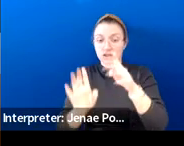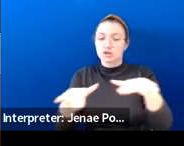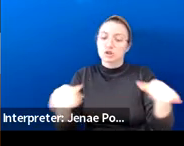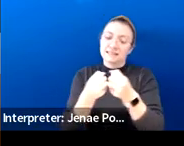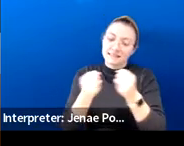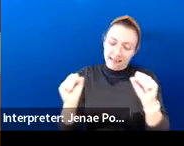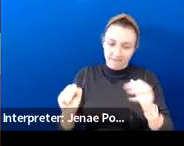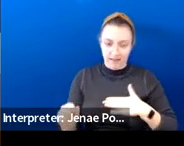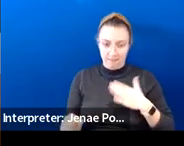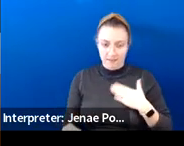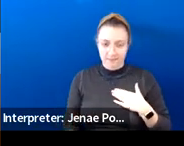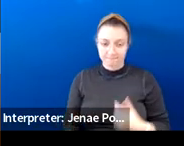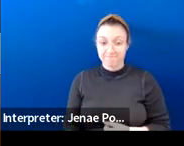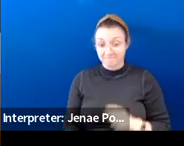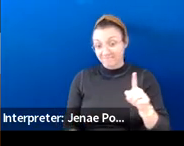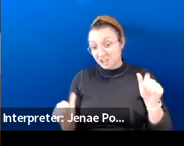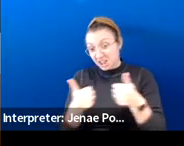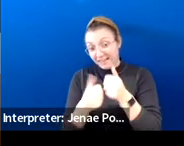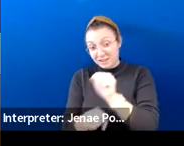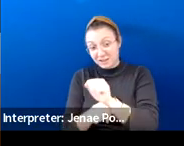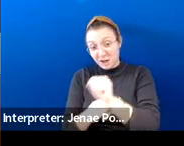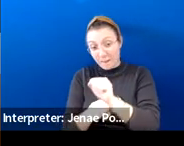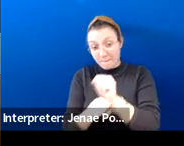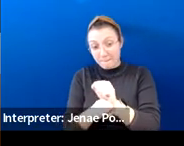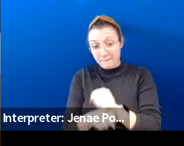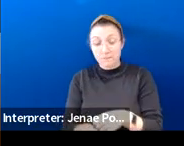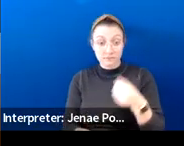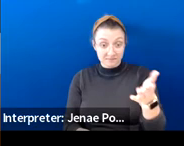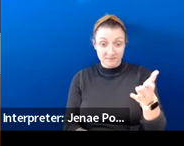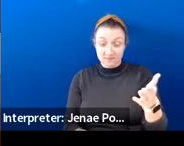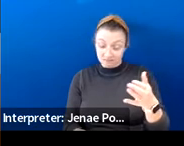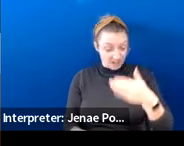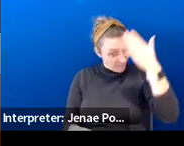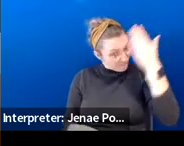It's a challenging job. It's a hard job. And right there on the front lines are more than 100